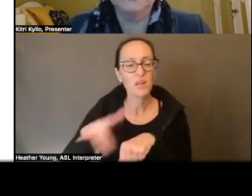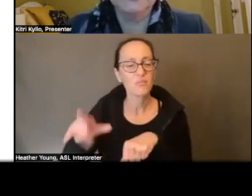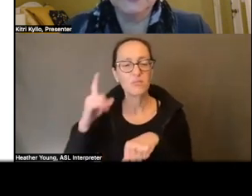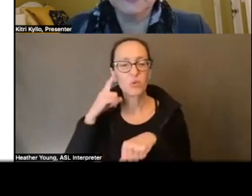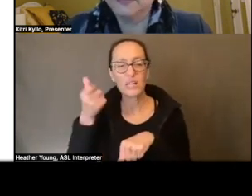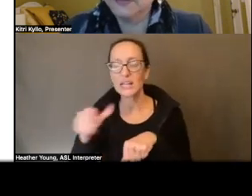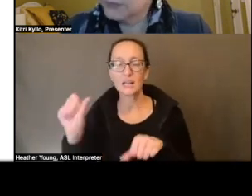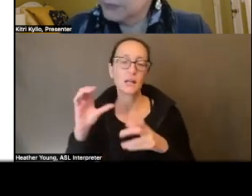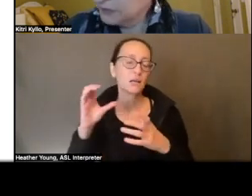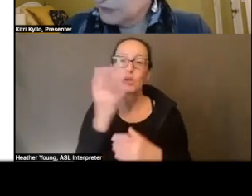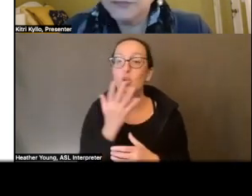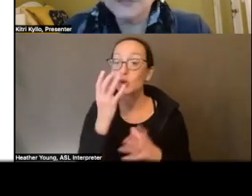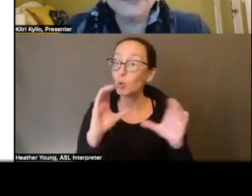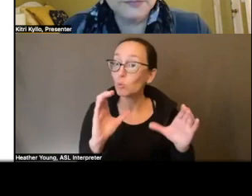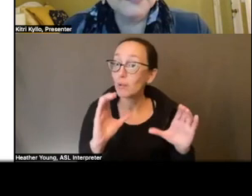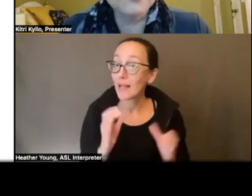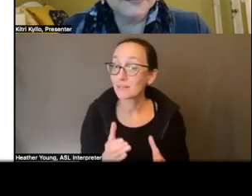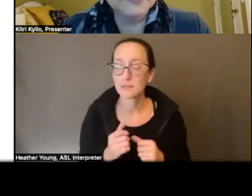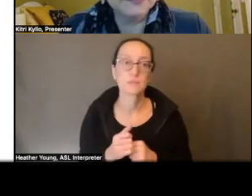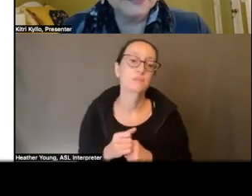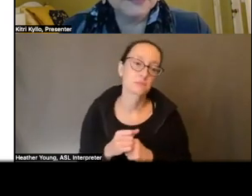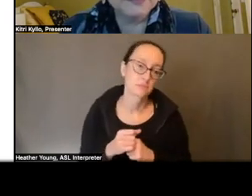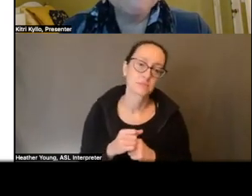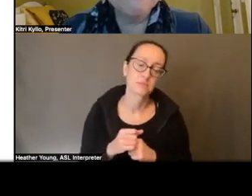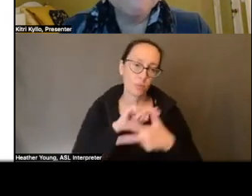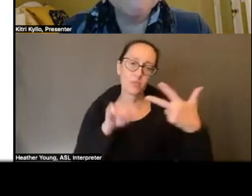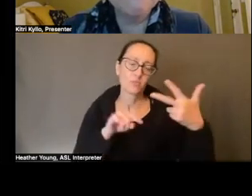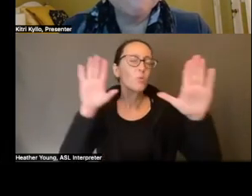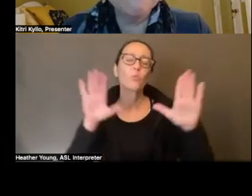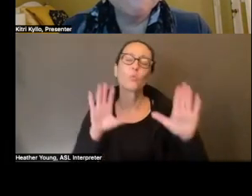So they're wonderful resources. Take advantage of them.